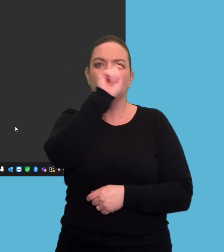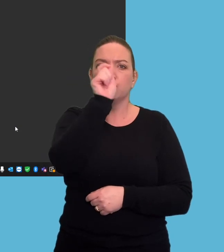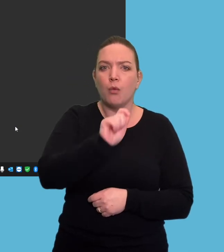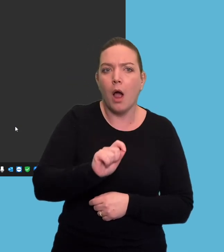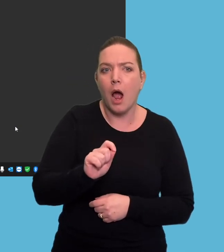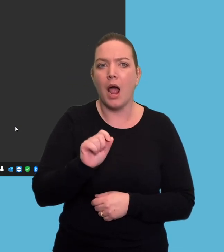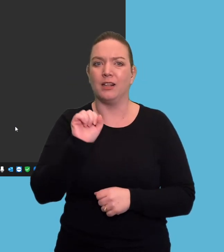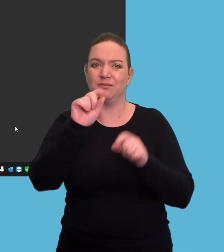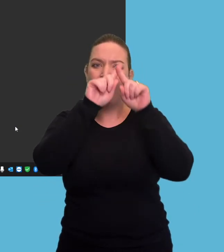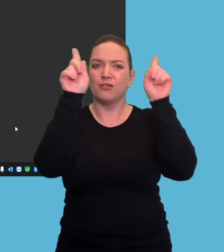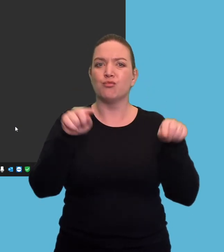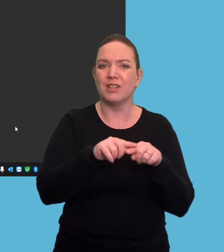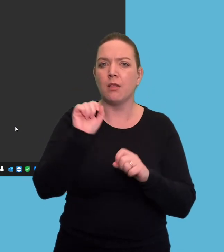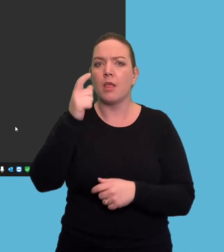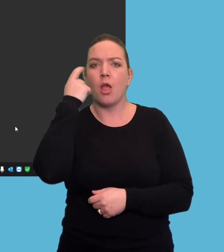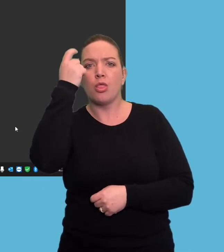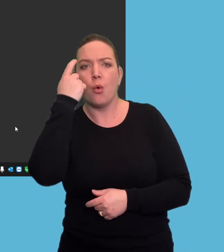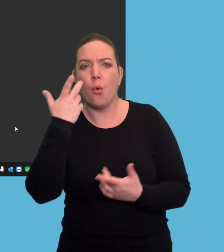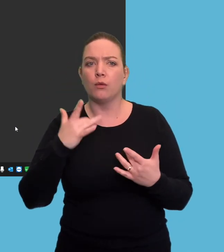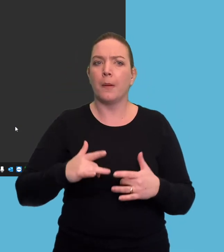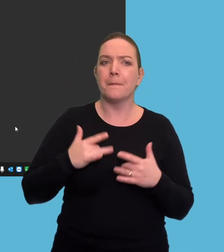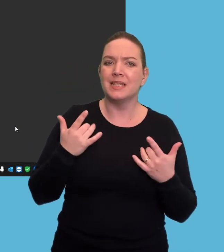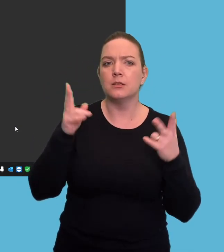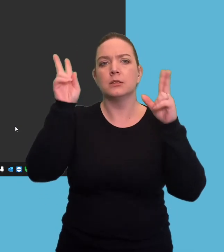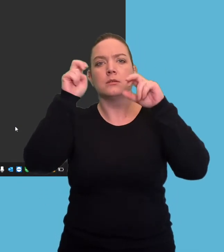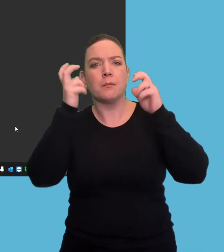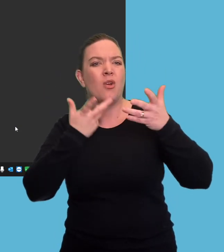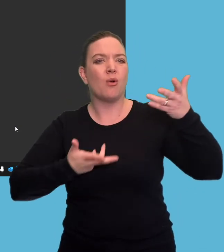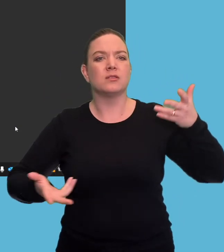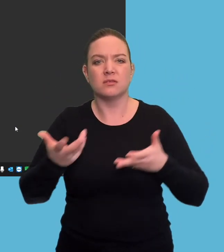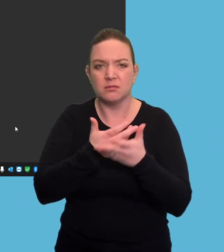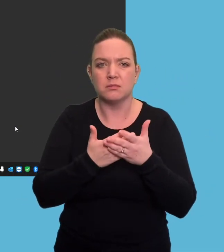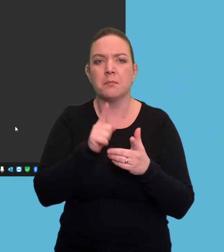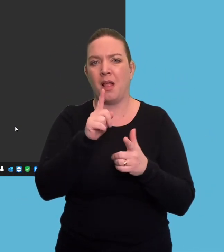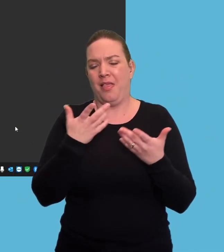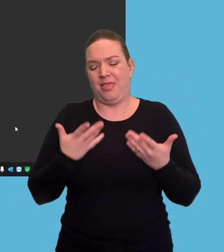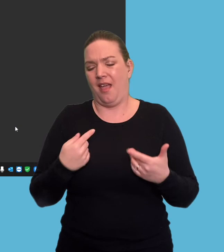where people can write on the screen to share their thoughts, opinions about a subject or discussion.